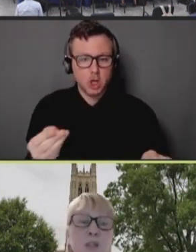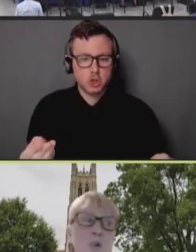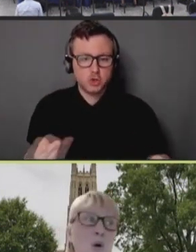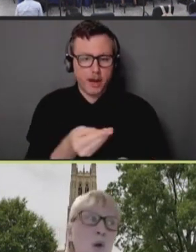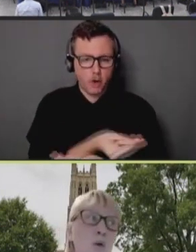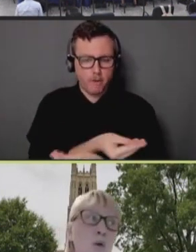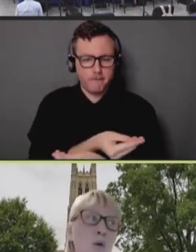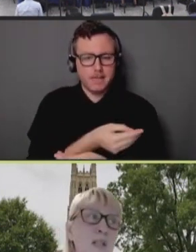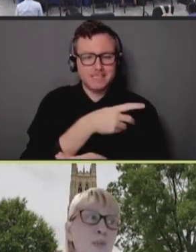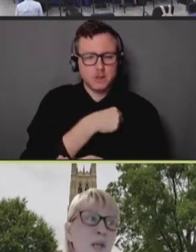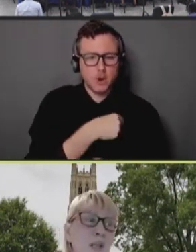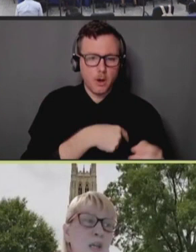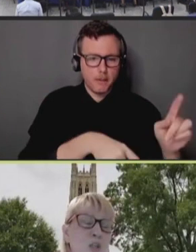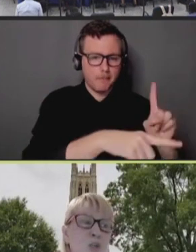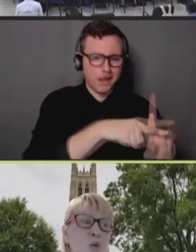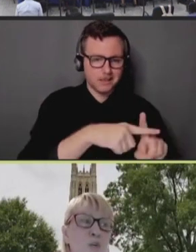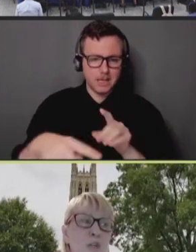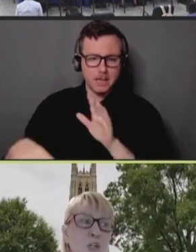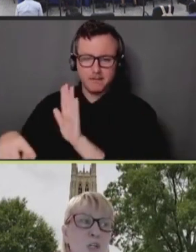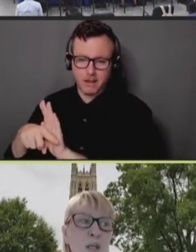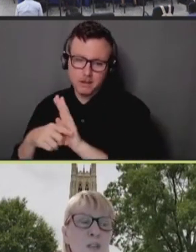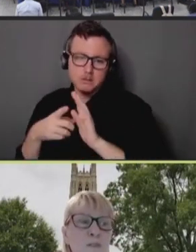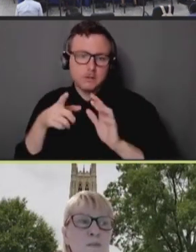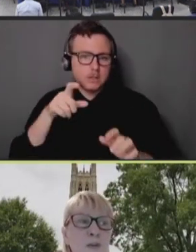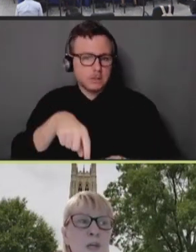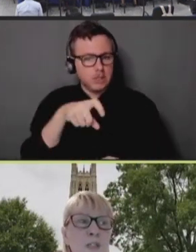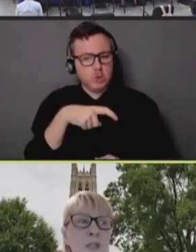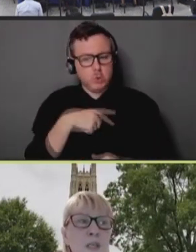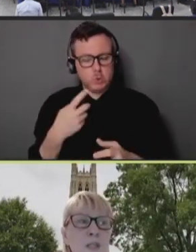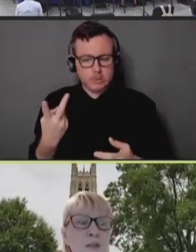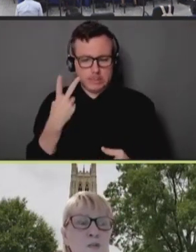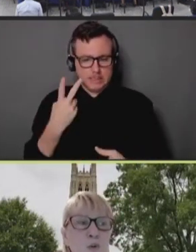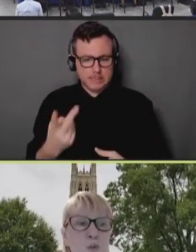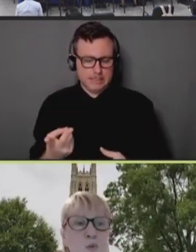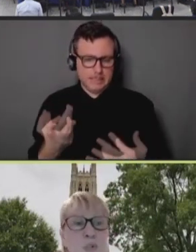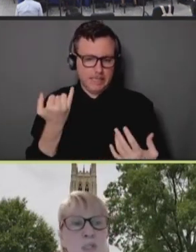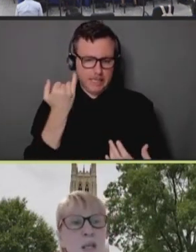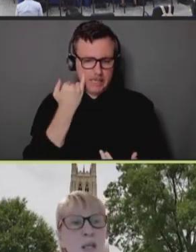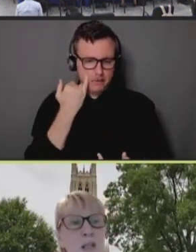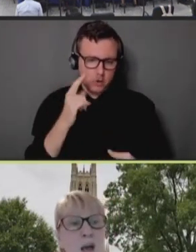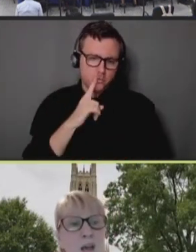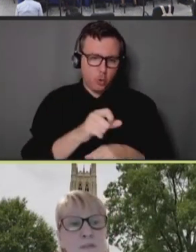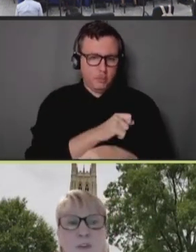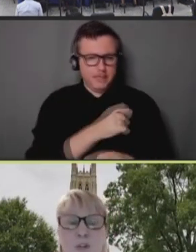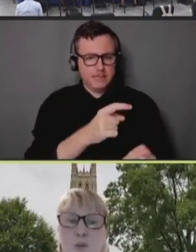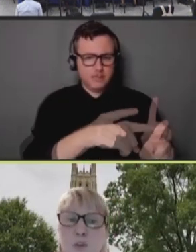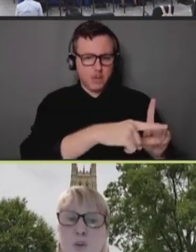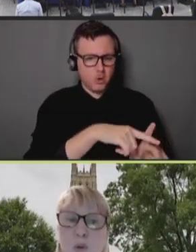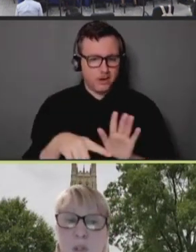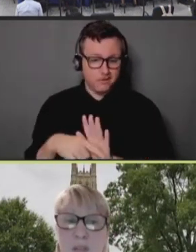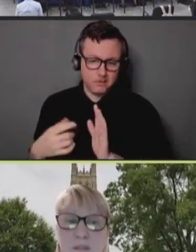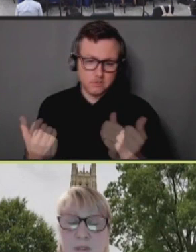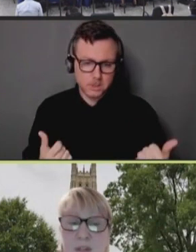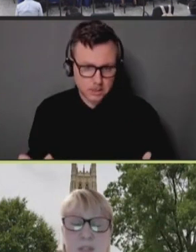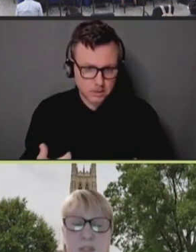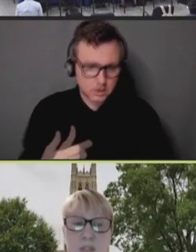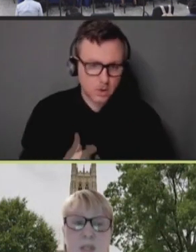So, one explanation of such negative effects is -- refers to this live versus non-life